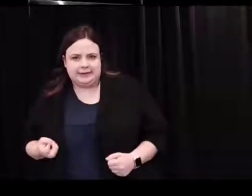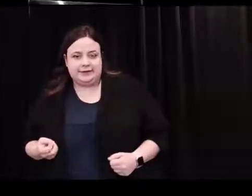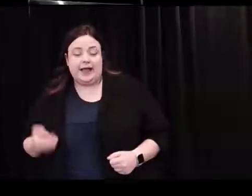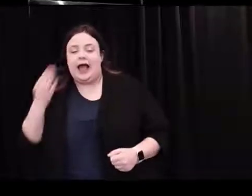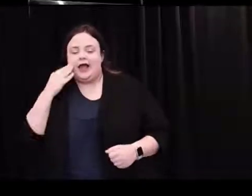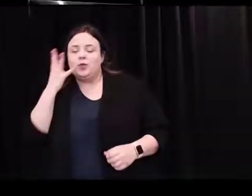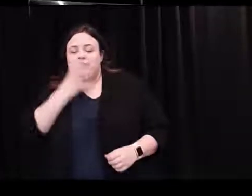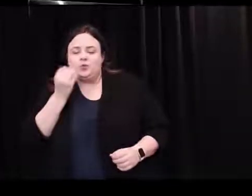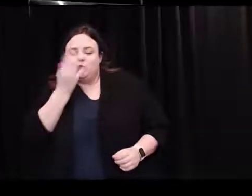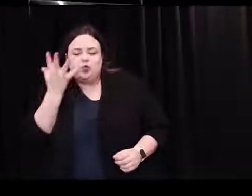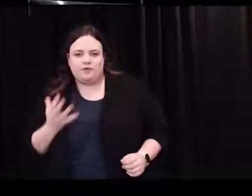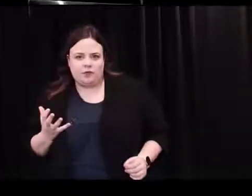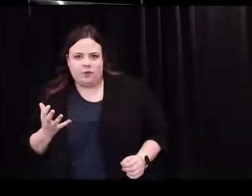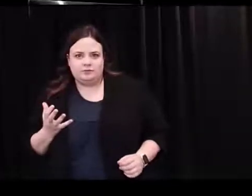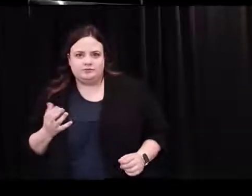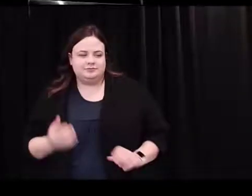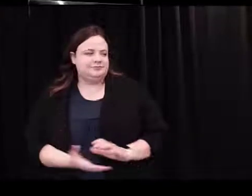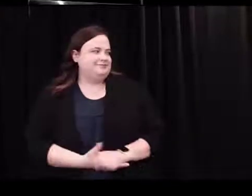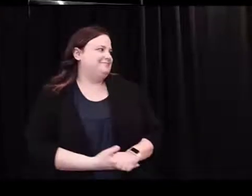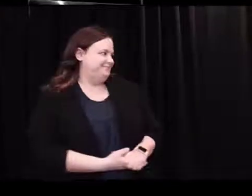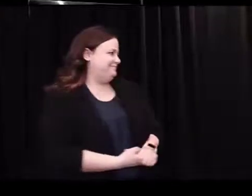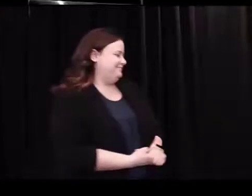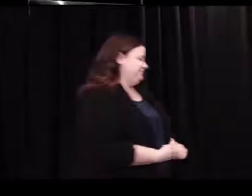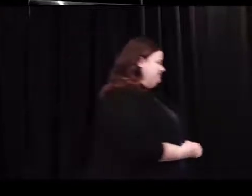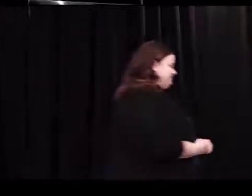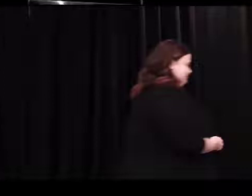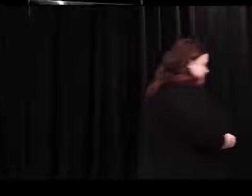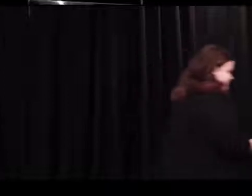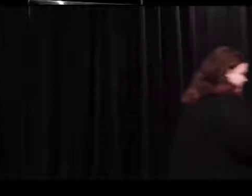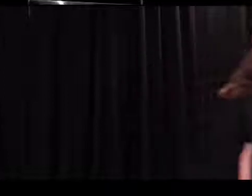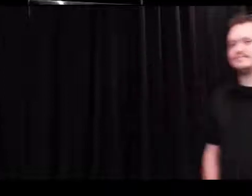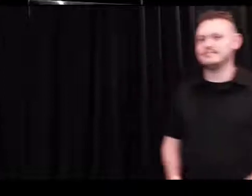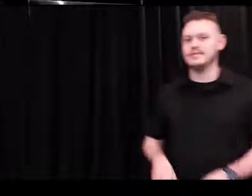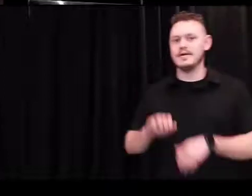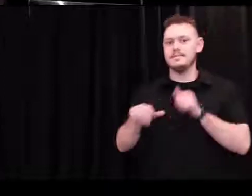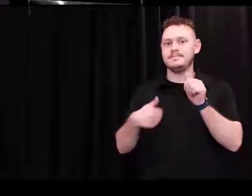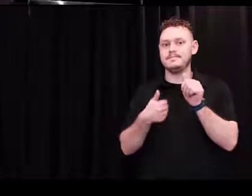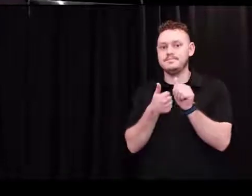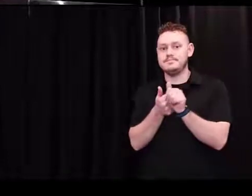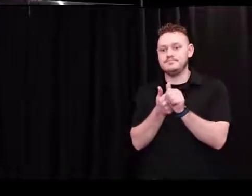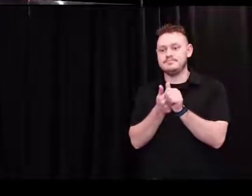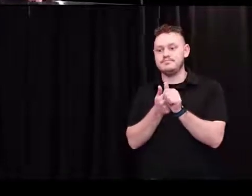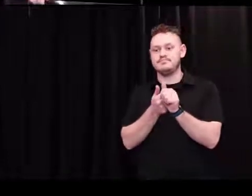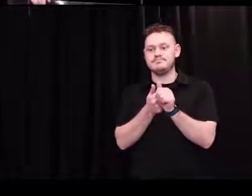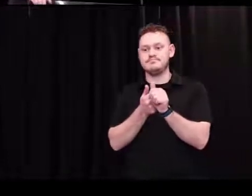beautiful. Actually, so the behind the screens here behind the the picture on the background